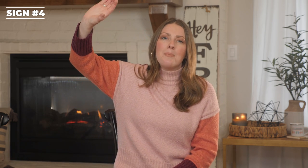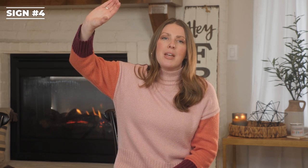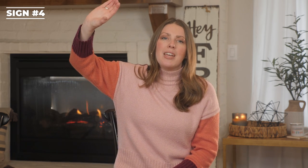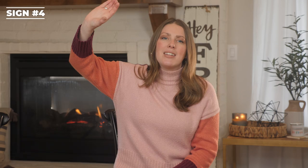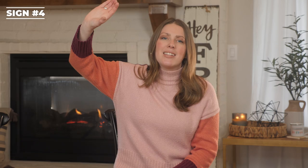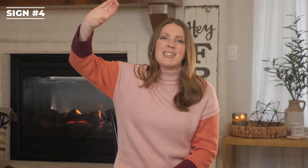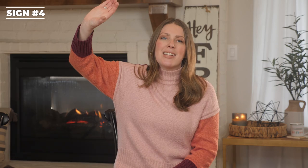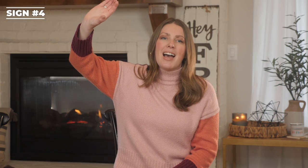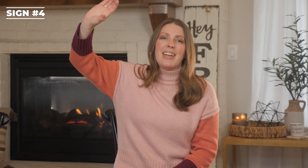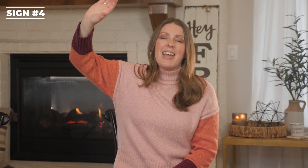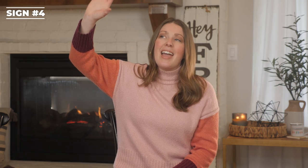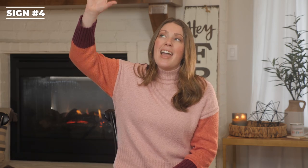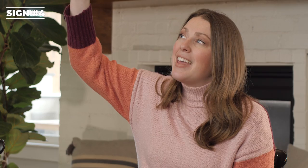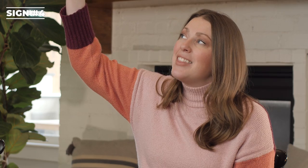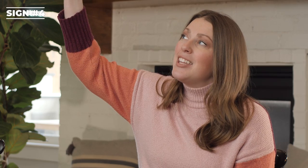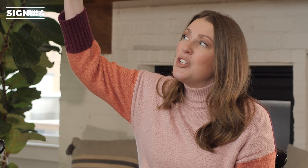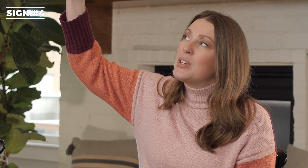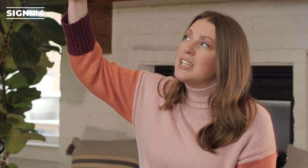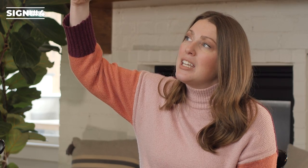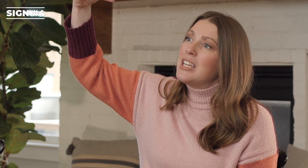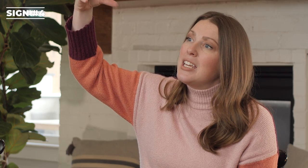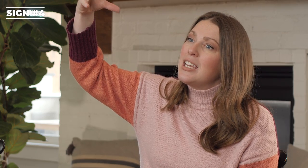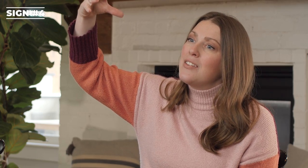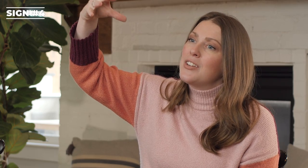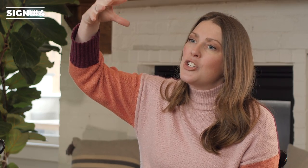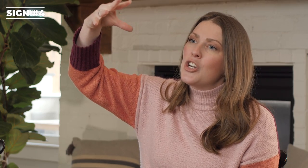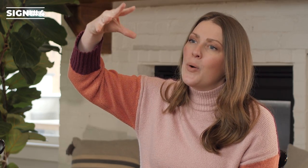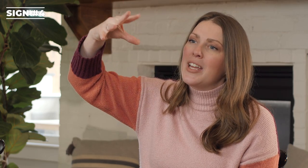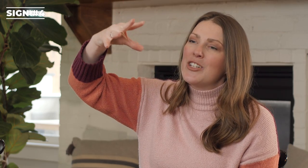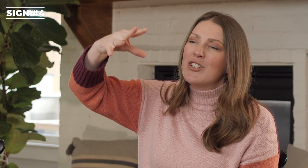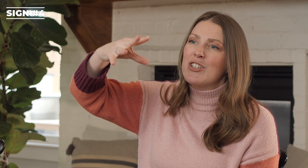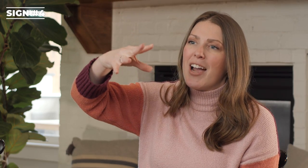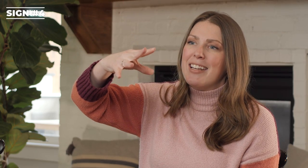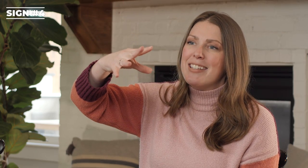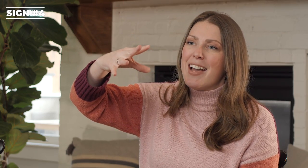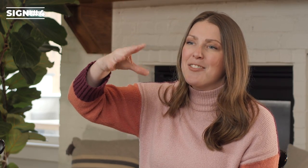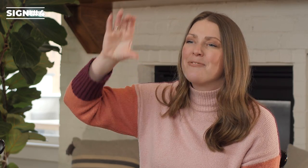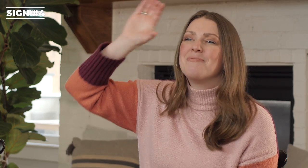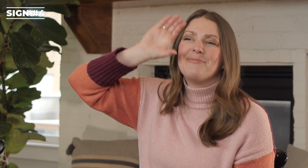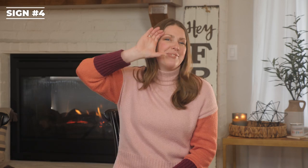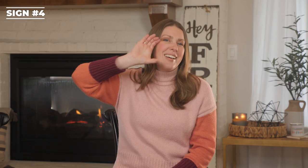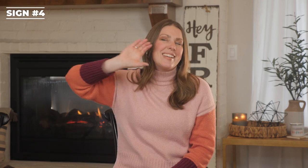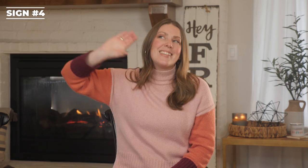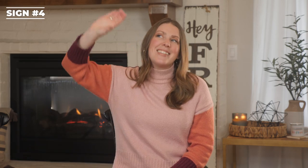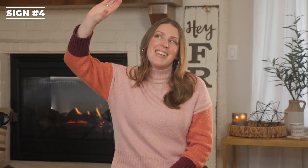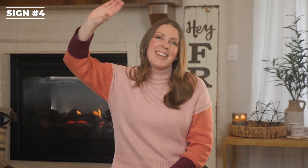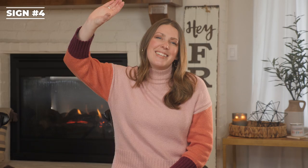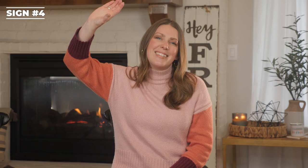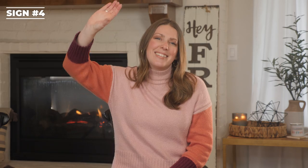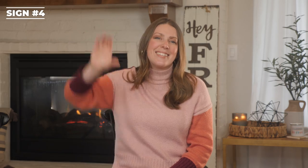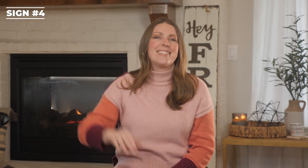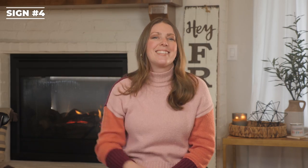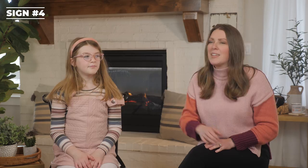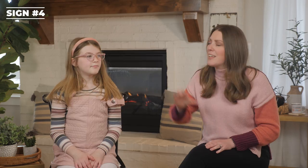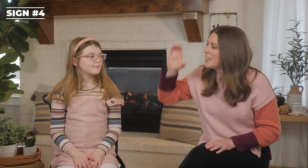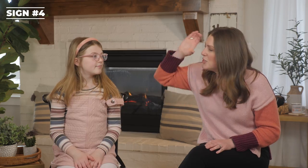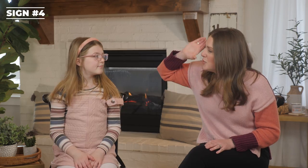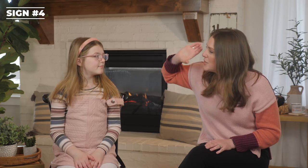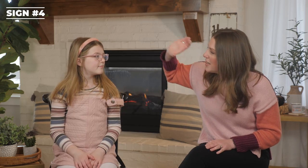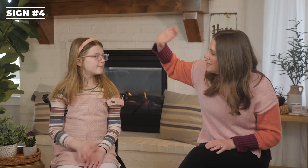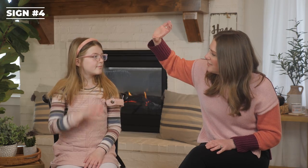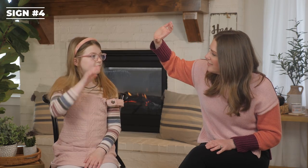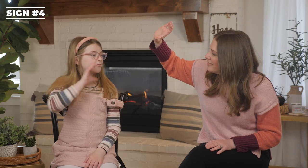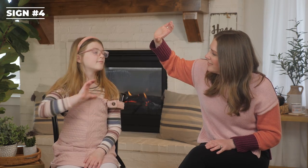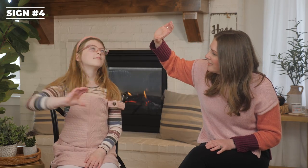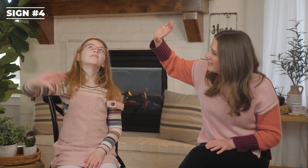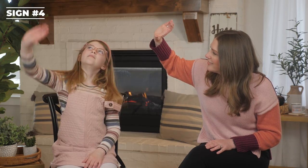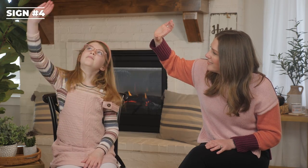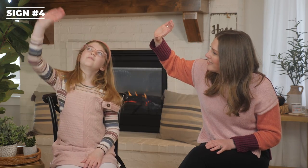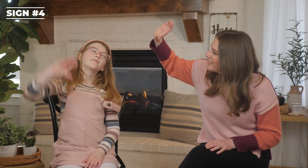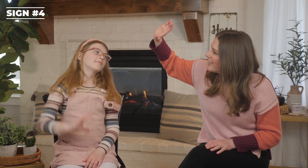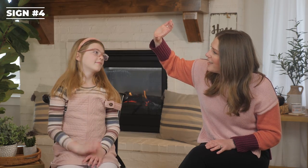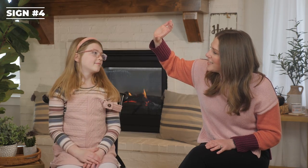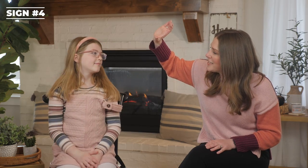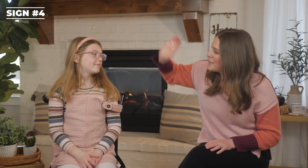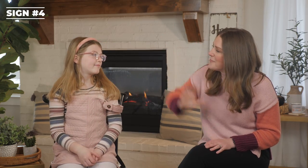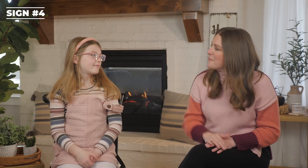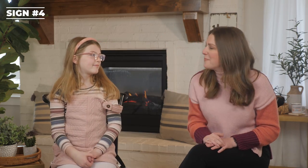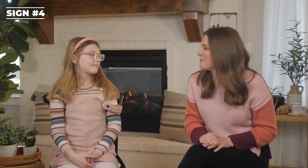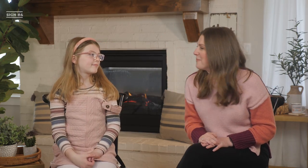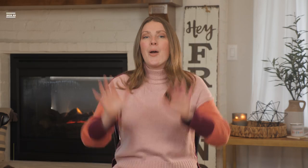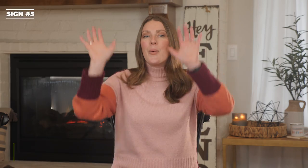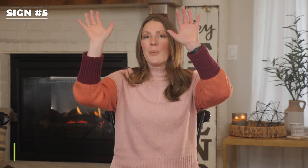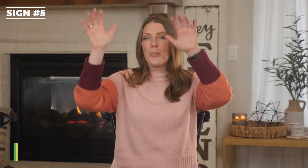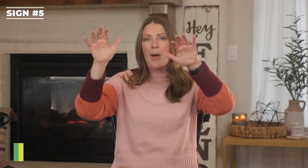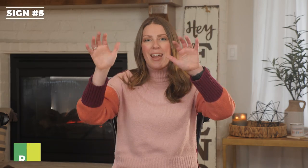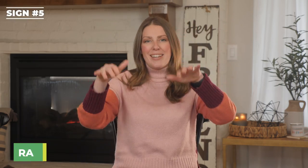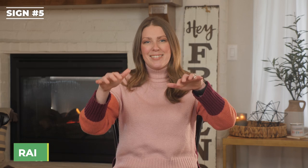into the sky and then you can even show it shining down. Sun. Can you do sun? Awesome! 'Rain,